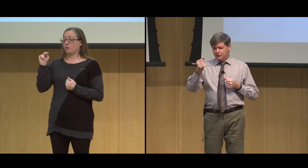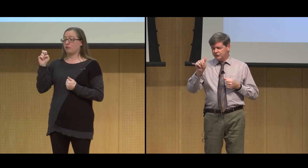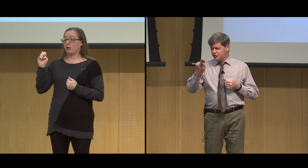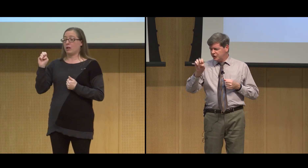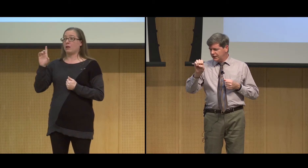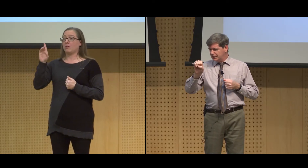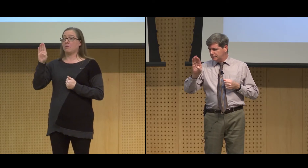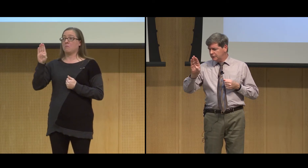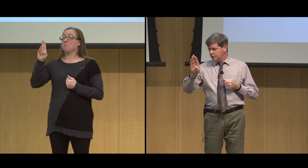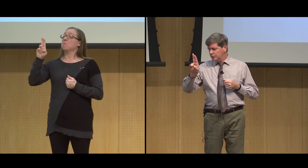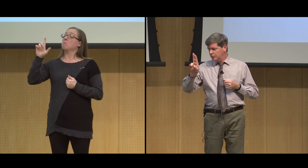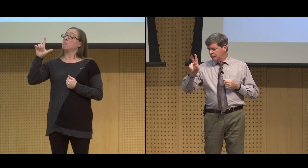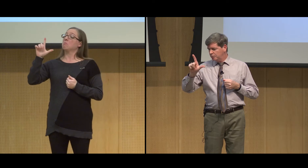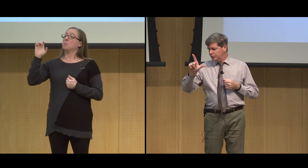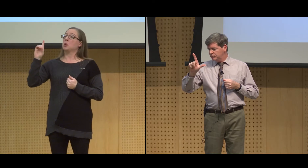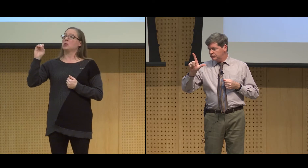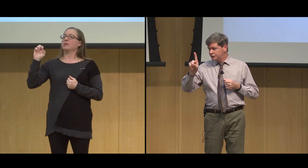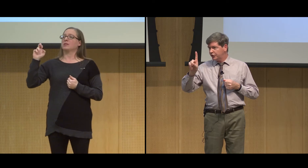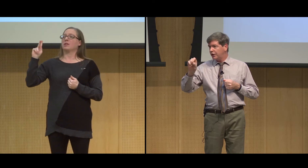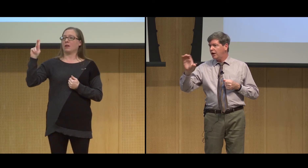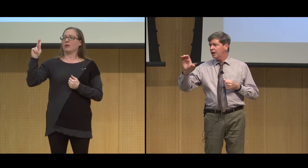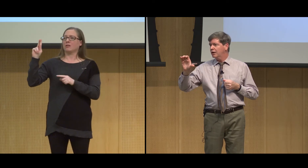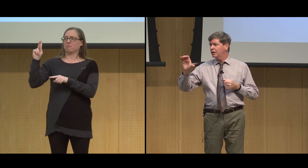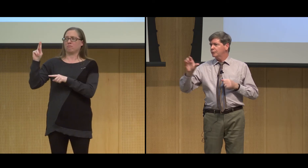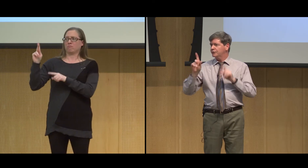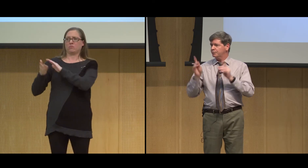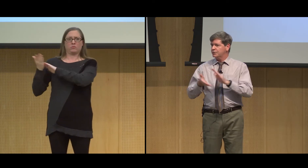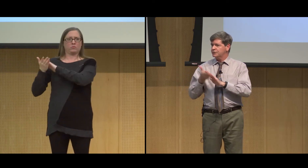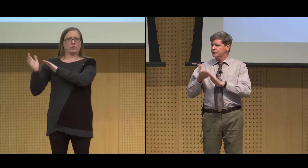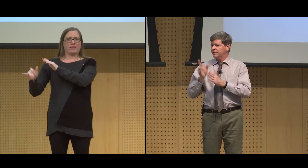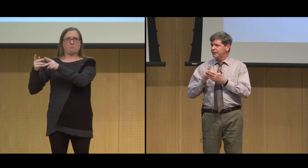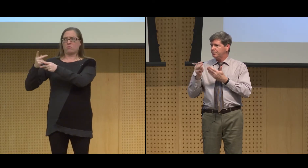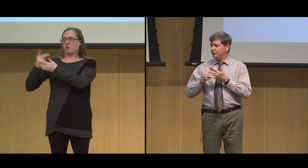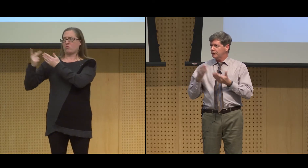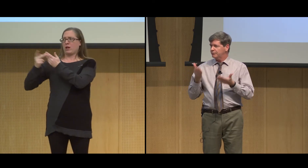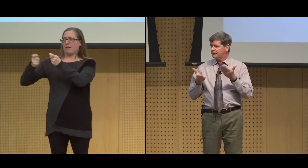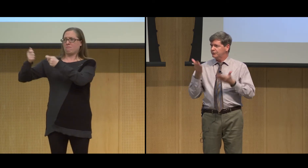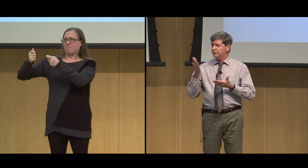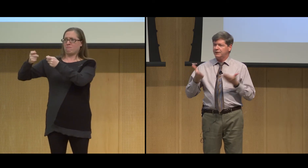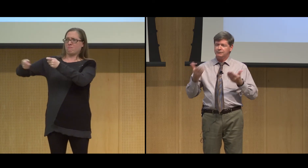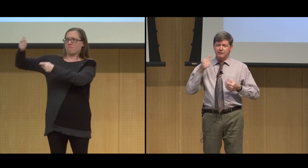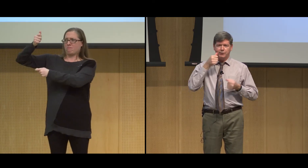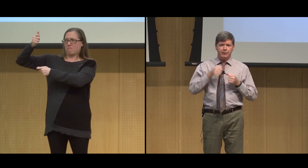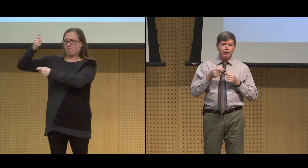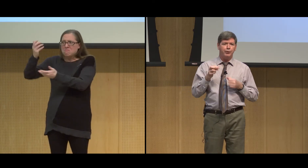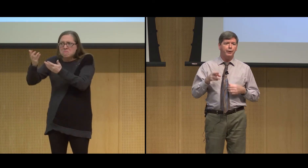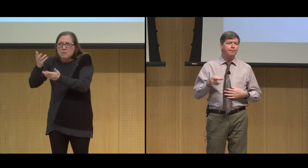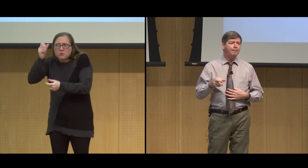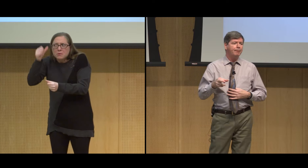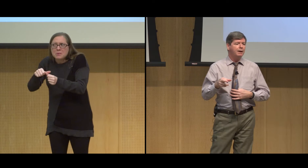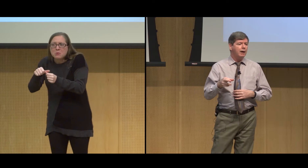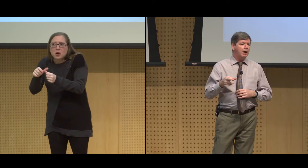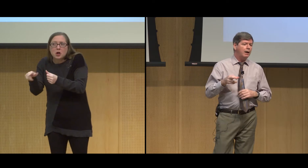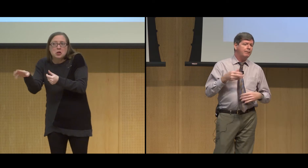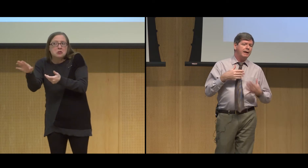Uh, Jane Bolduc was the person who ran that program. Some of you may-- may remember her.